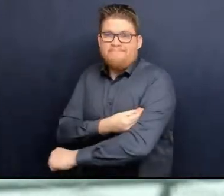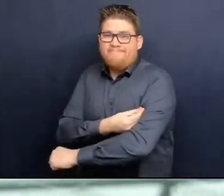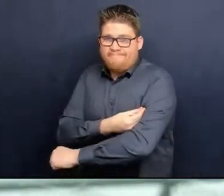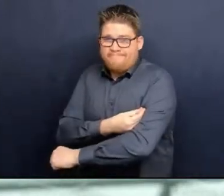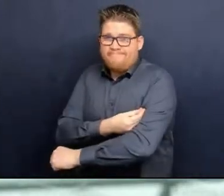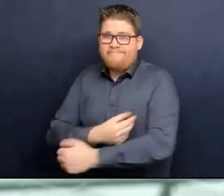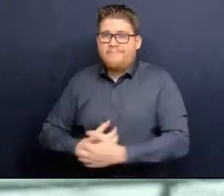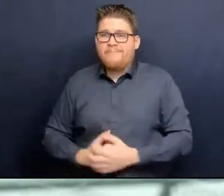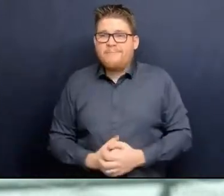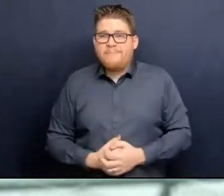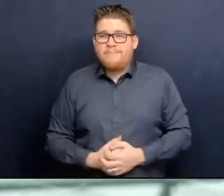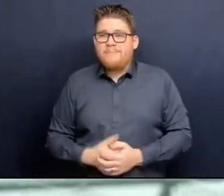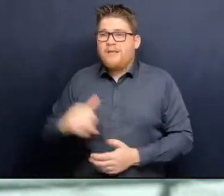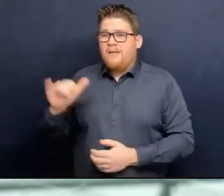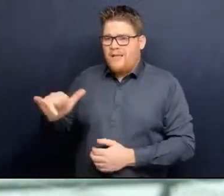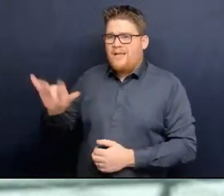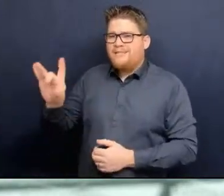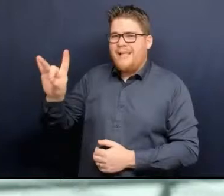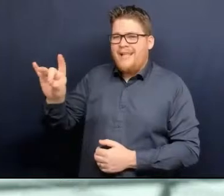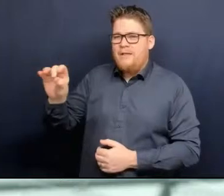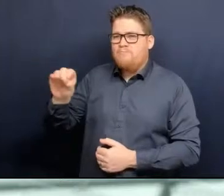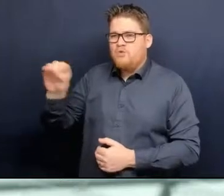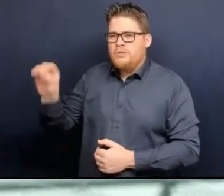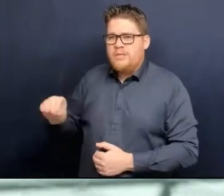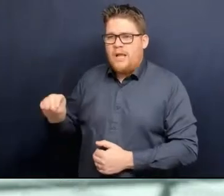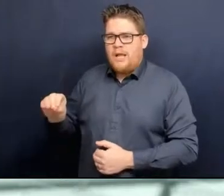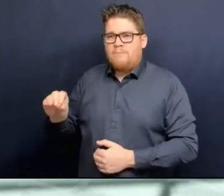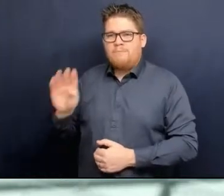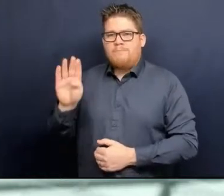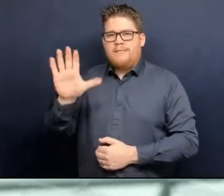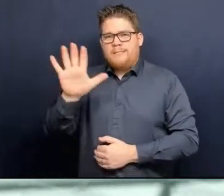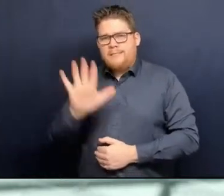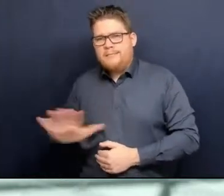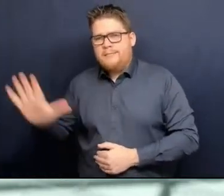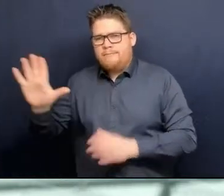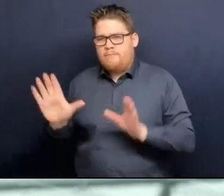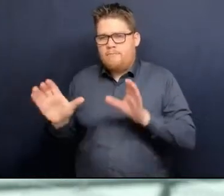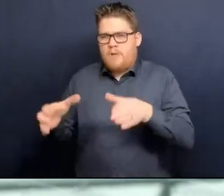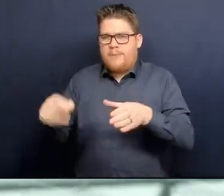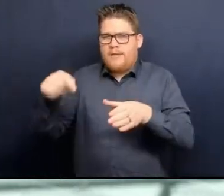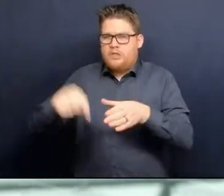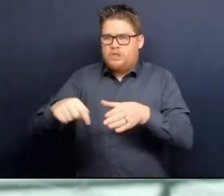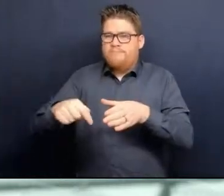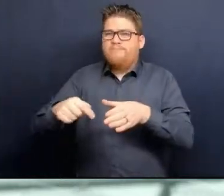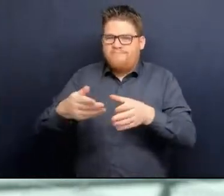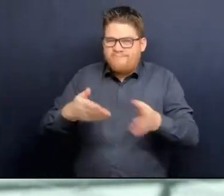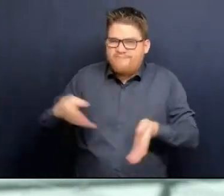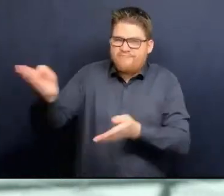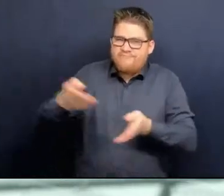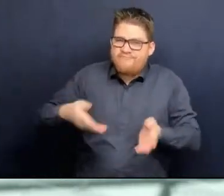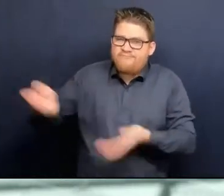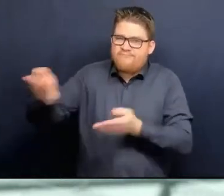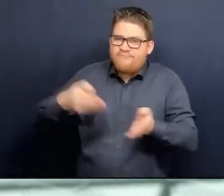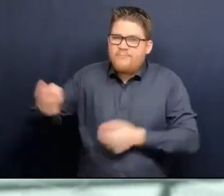been giving us and that comes from about 8% of the population . You are much, much more likely